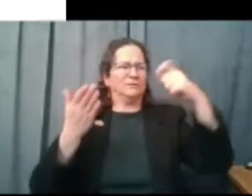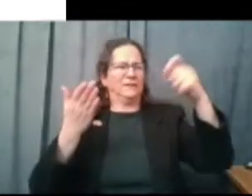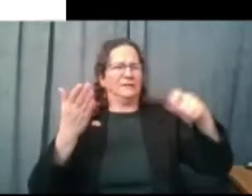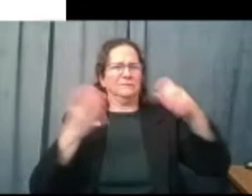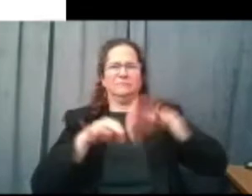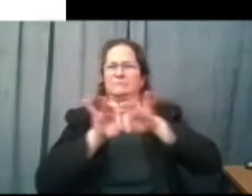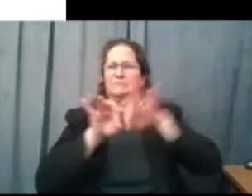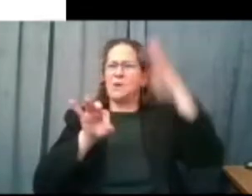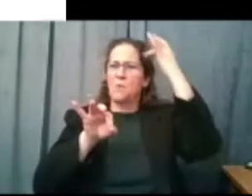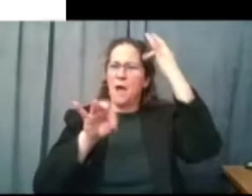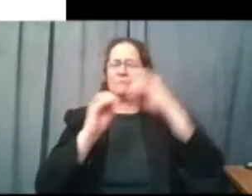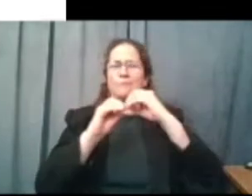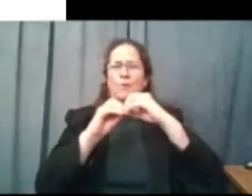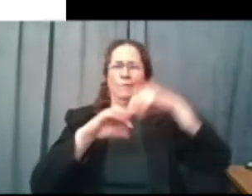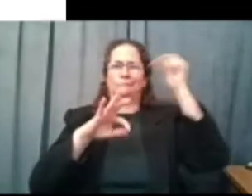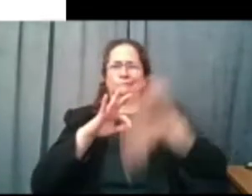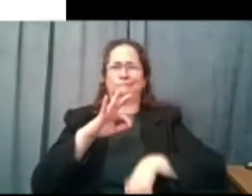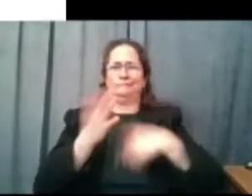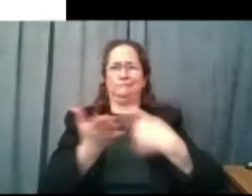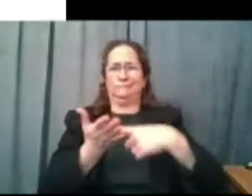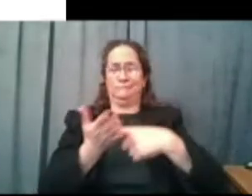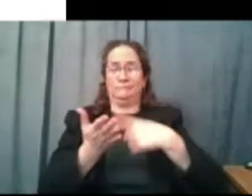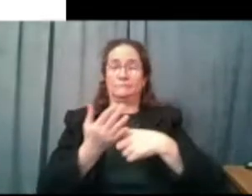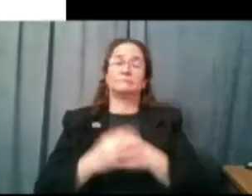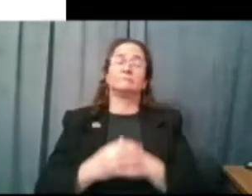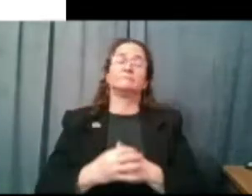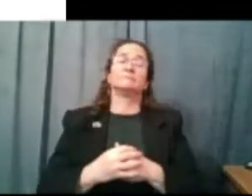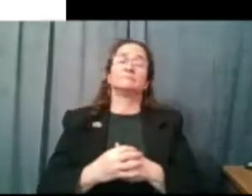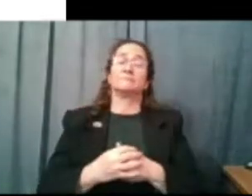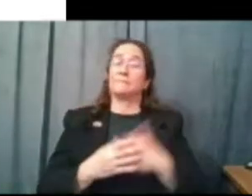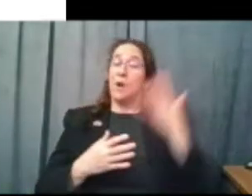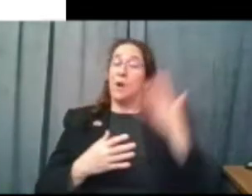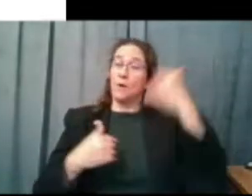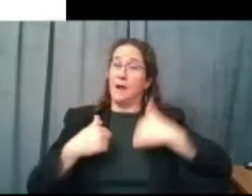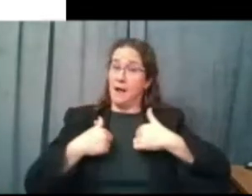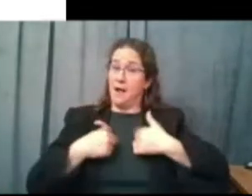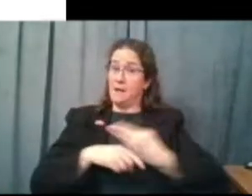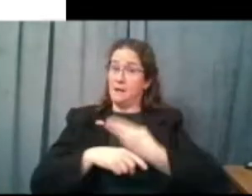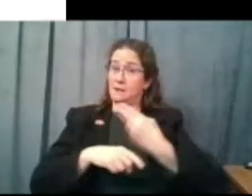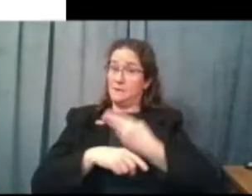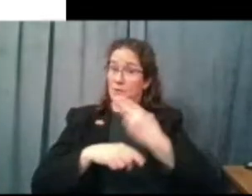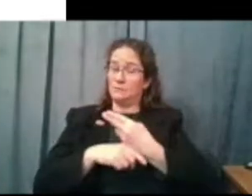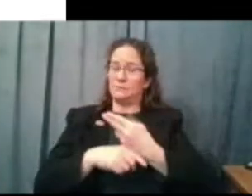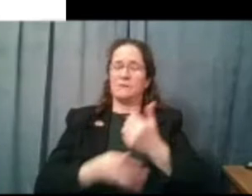So first of all, I know the main reason why I use them is to help me with organization, right.